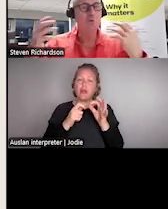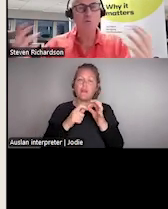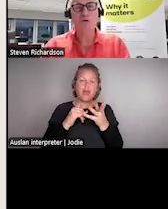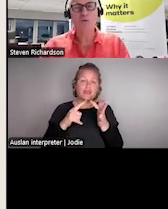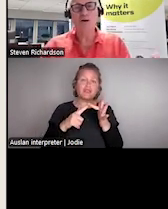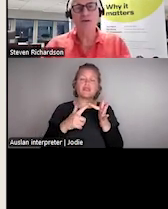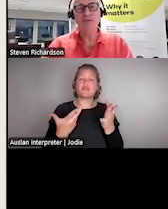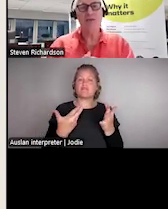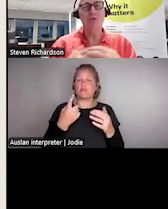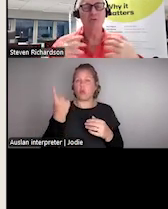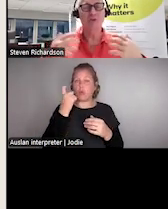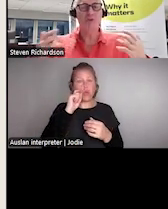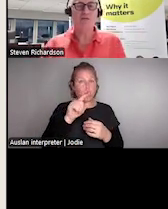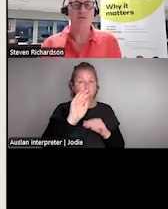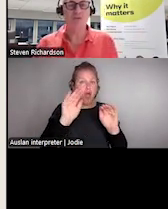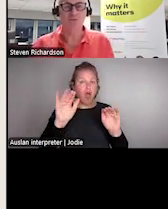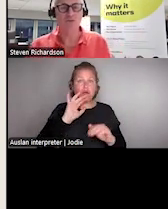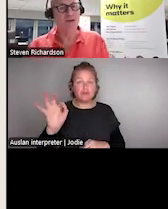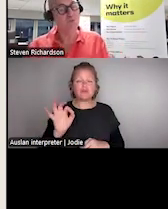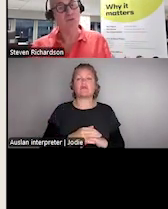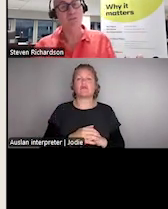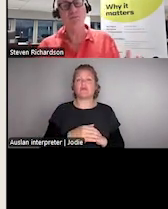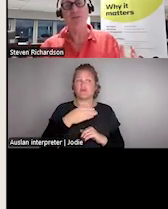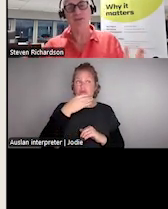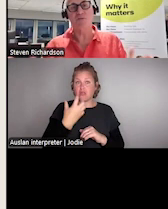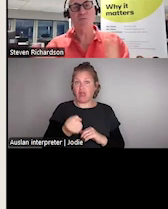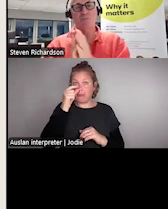who are you going to ask? Have we got the capacity to connect with them? It's a super